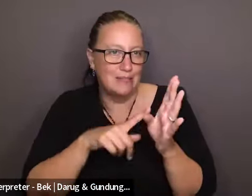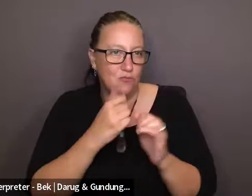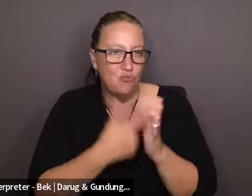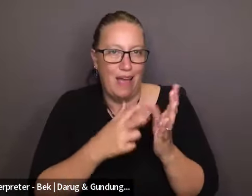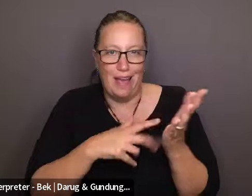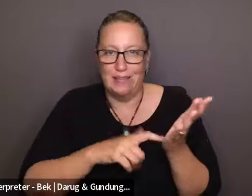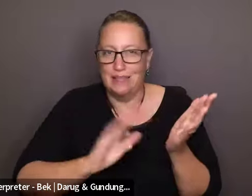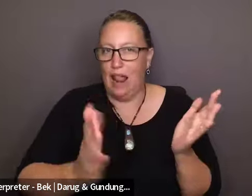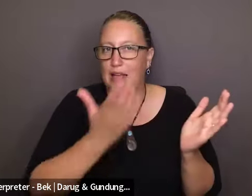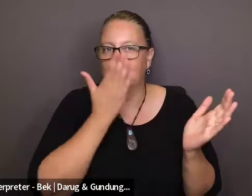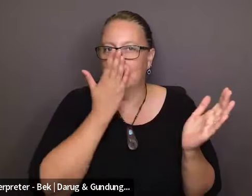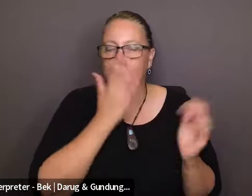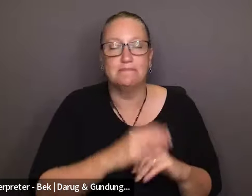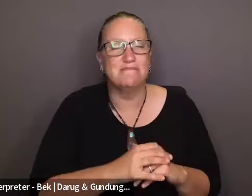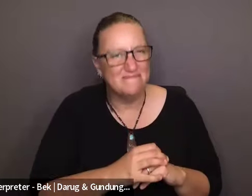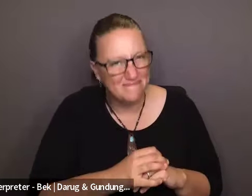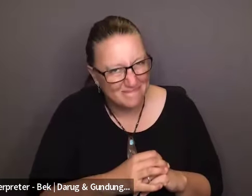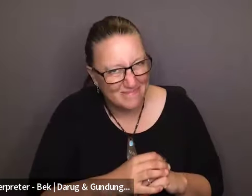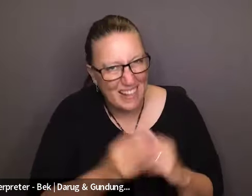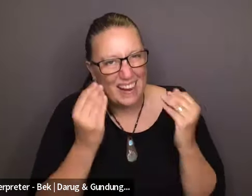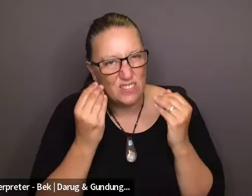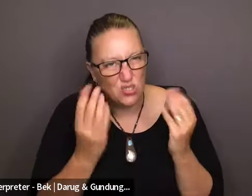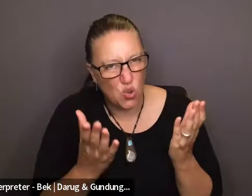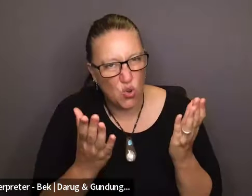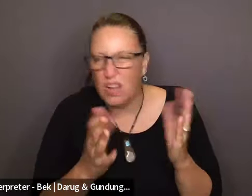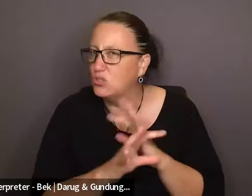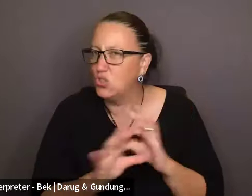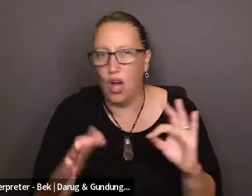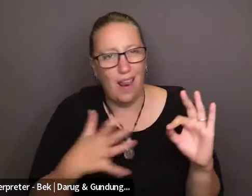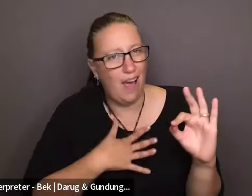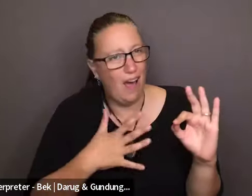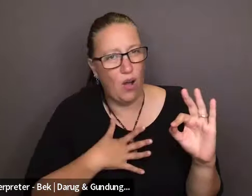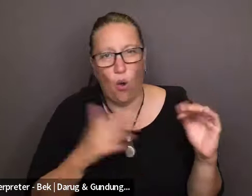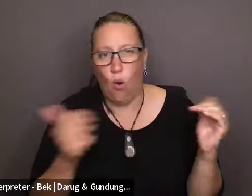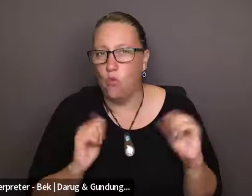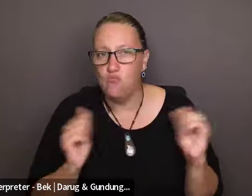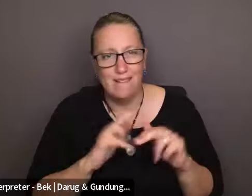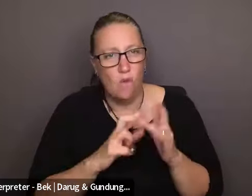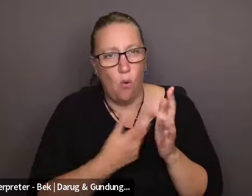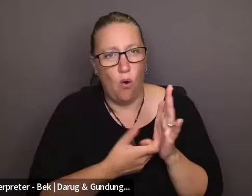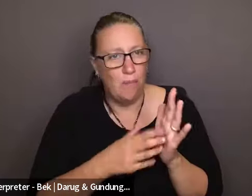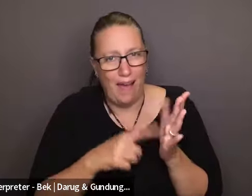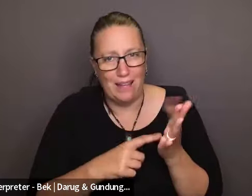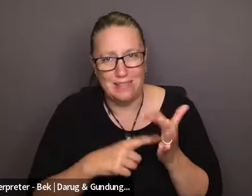pasting from a document that the team had worked on and popping that into SmartyGrants at the last